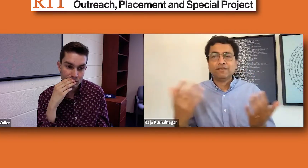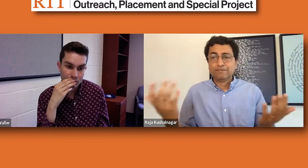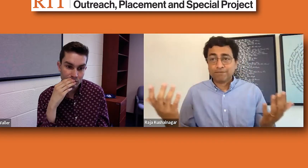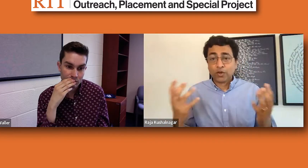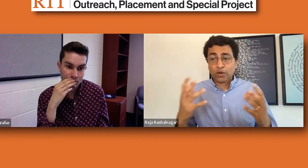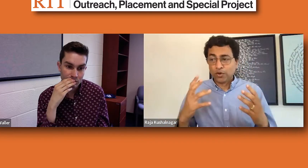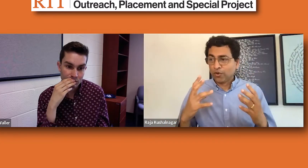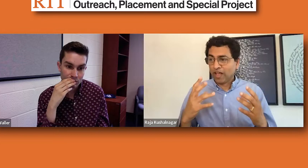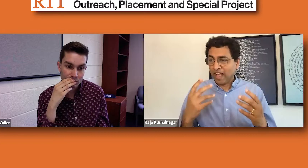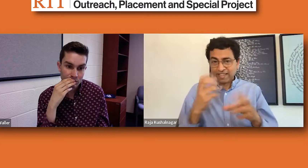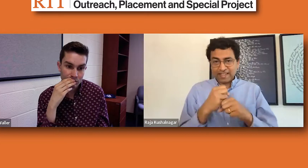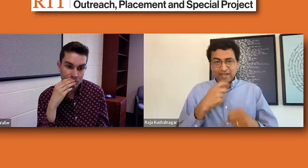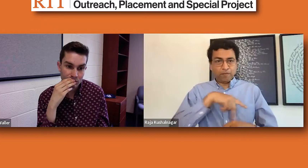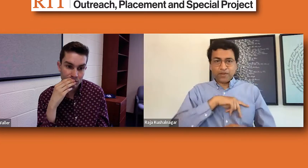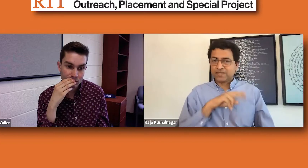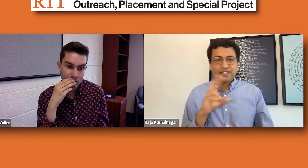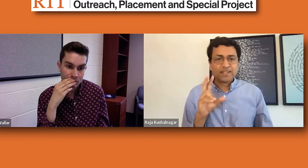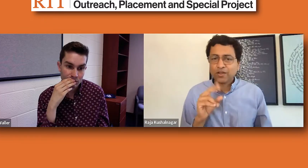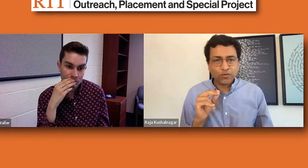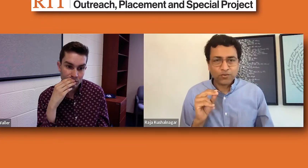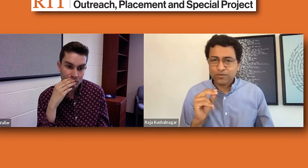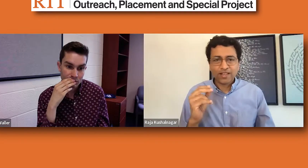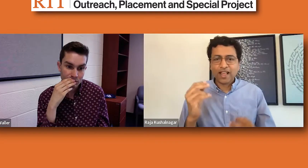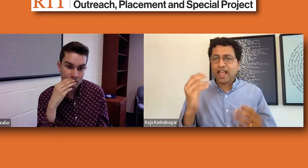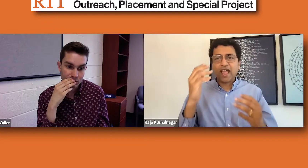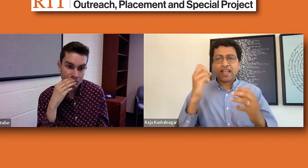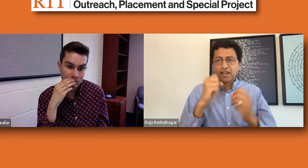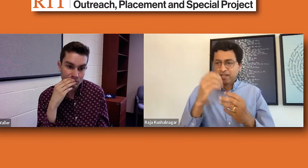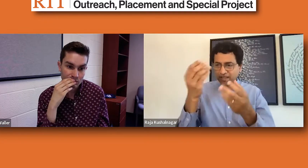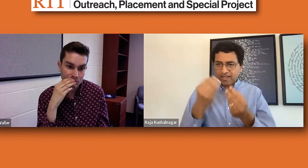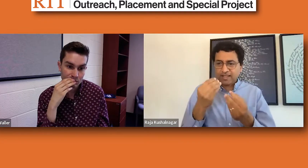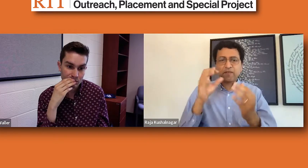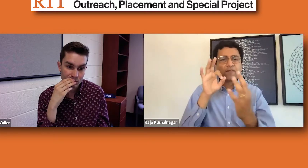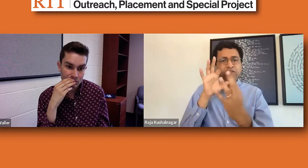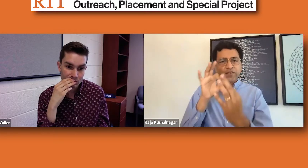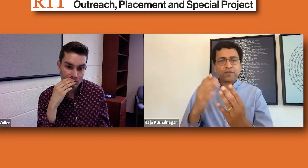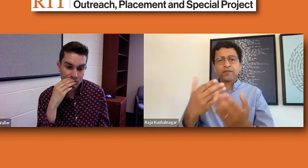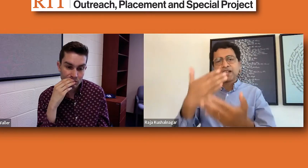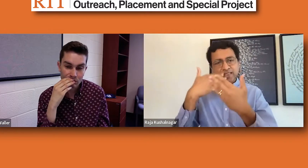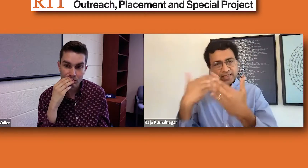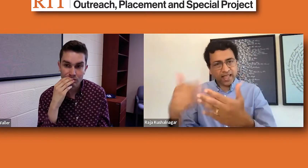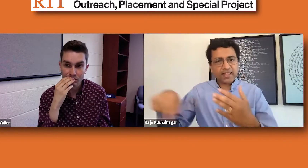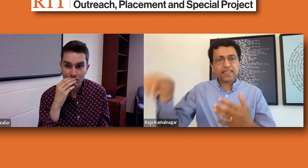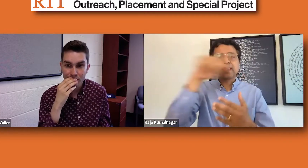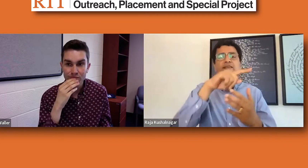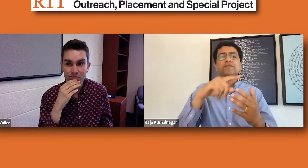You submit for publication and sometimes you're rejected.